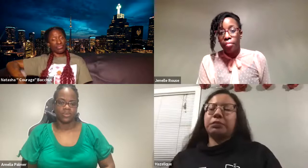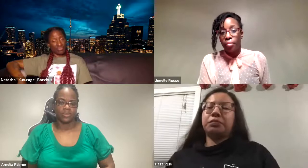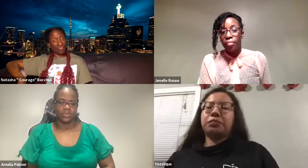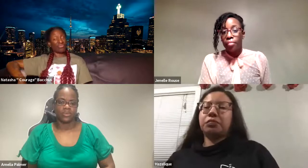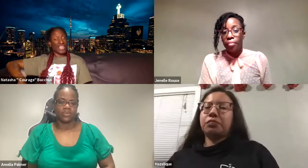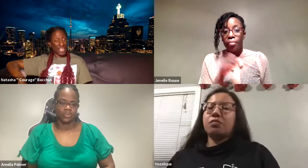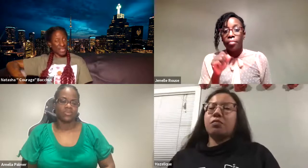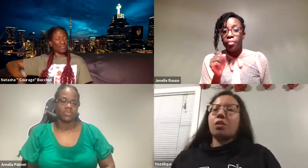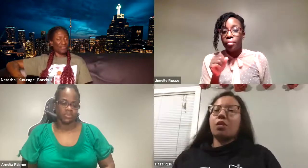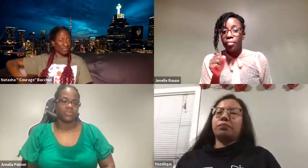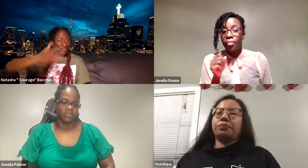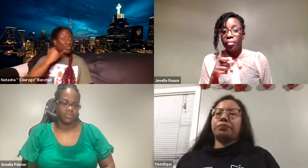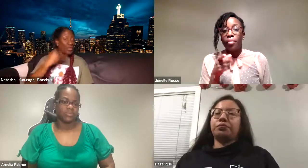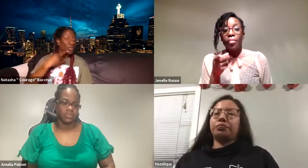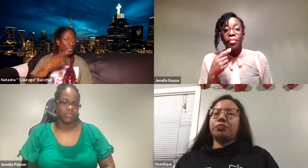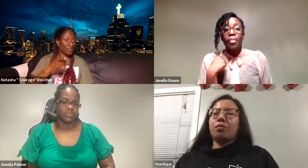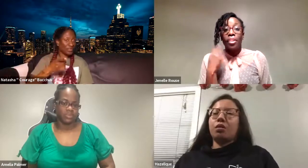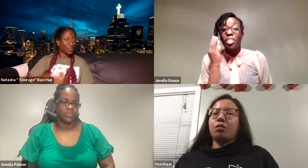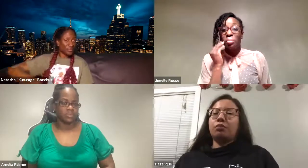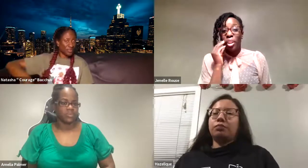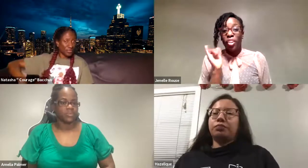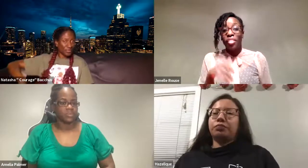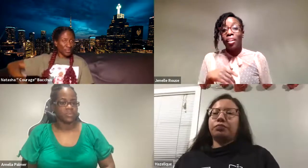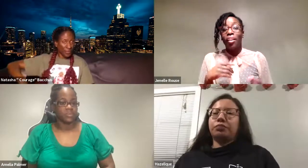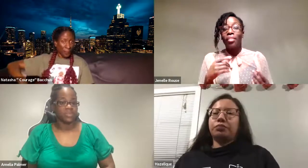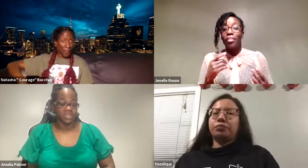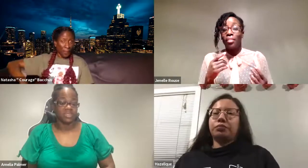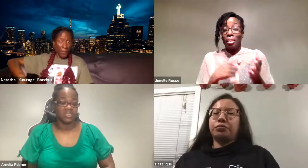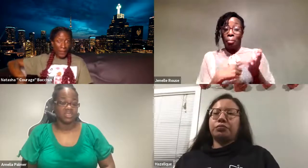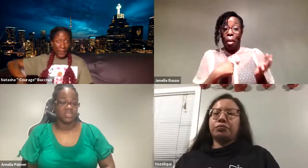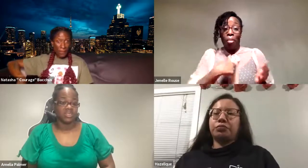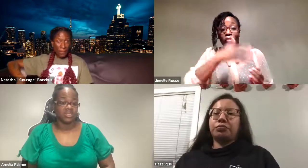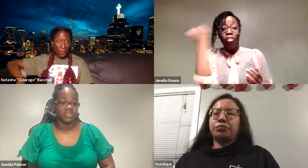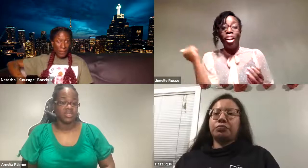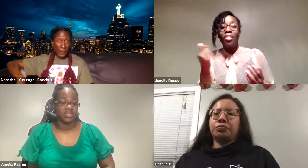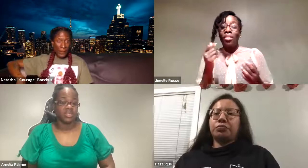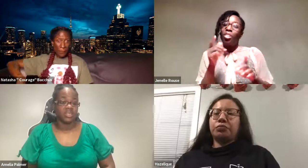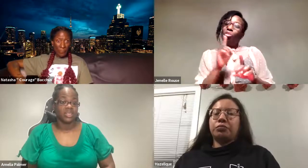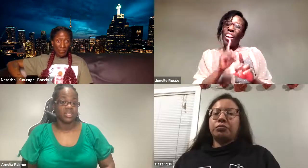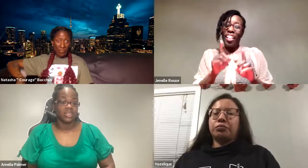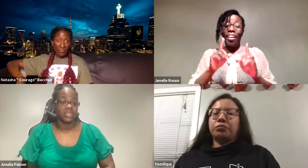it in the same way and so we just kind of avoid those situations really jenelle's saying well